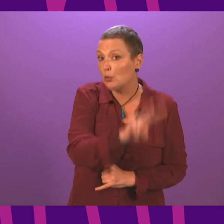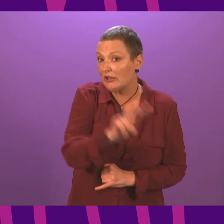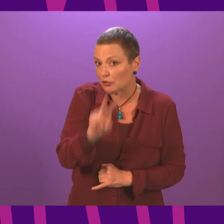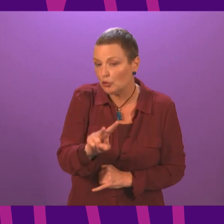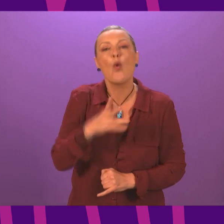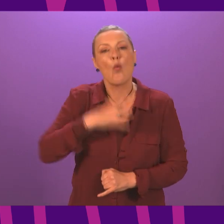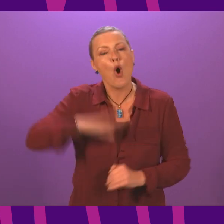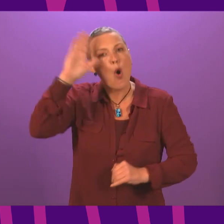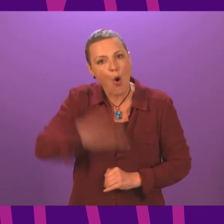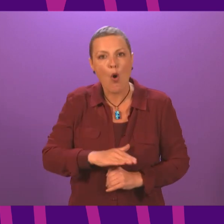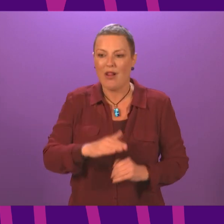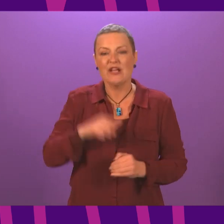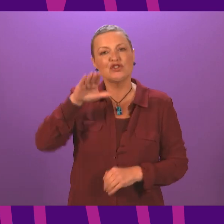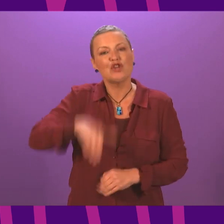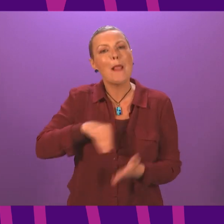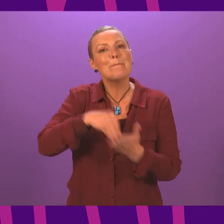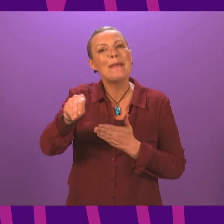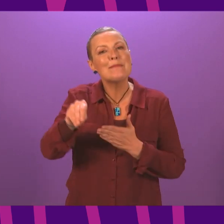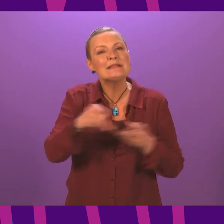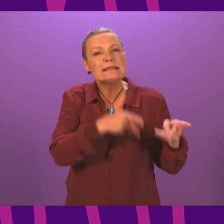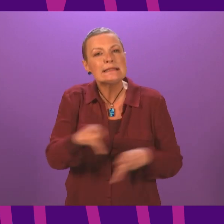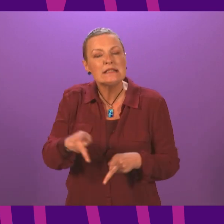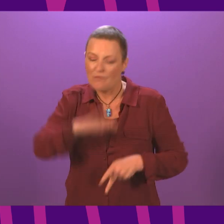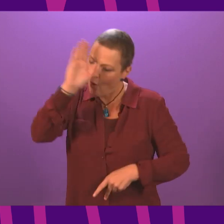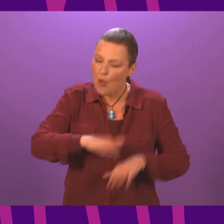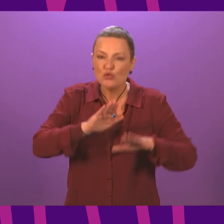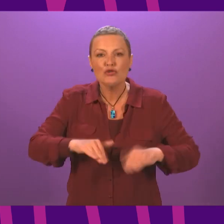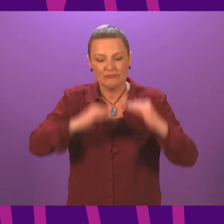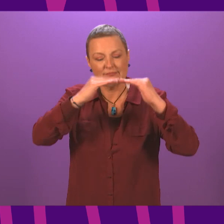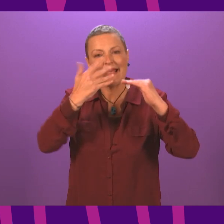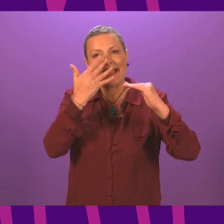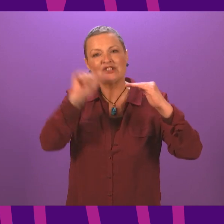as we recognise the profound, positive impact that it will have on tackling child poverty. It